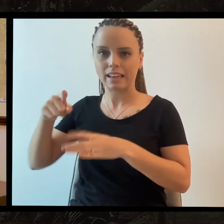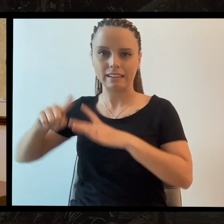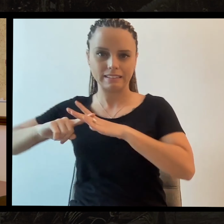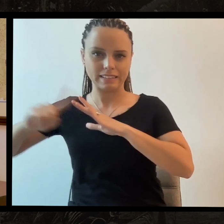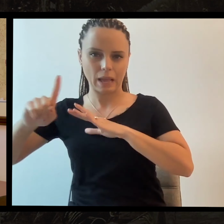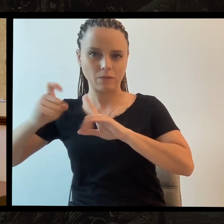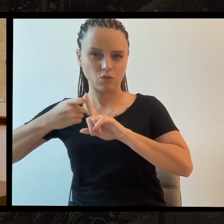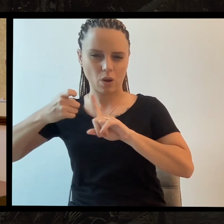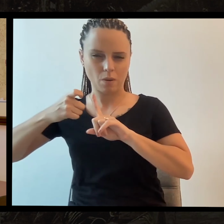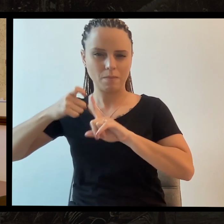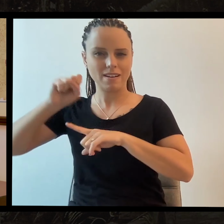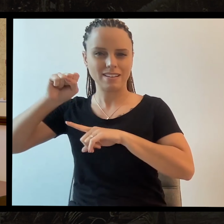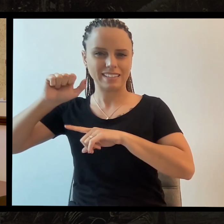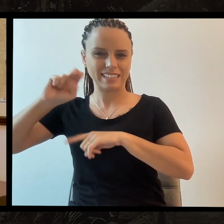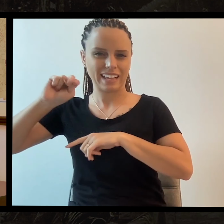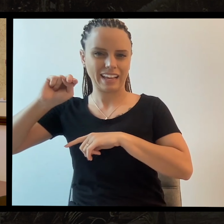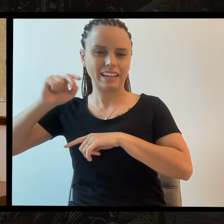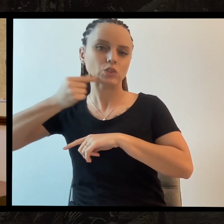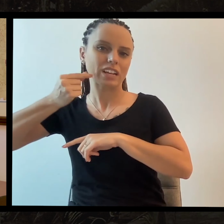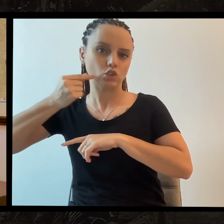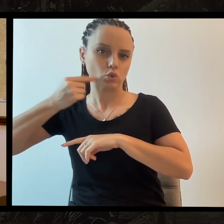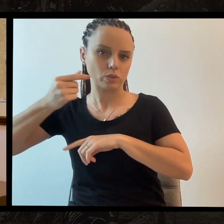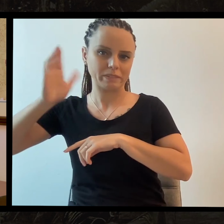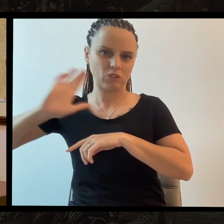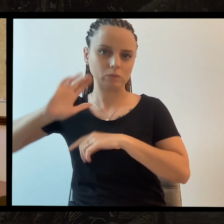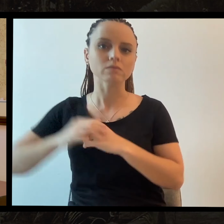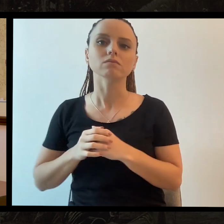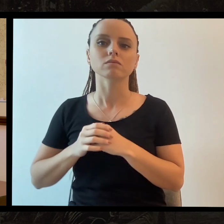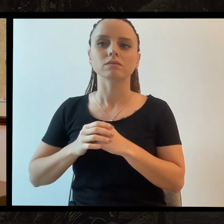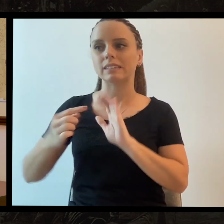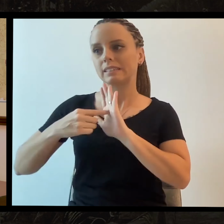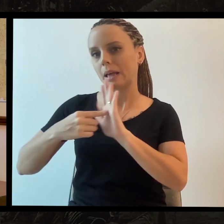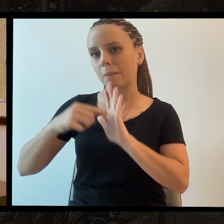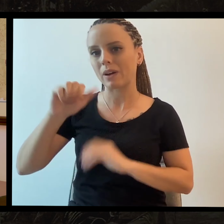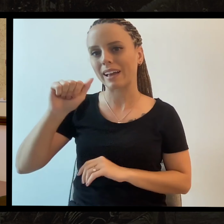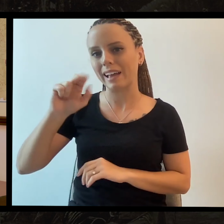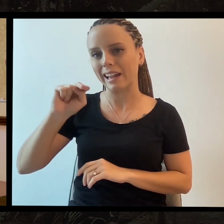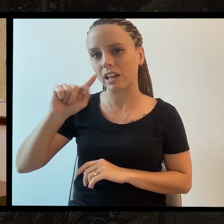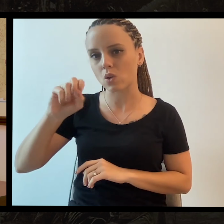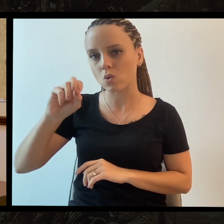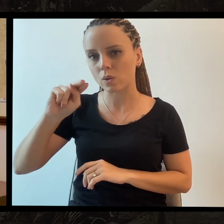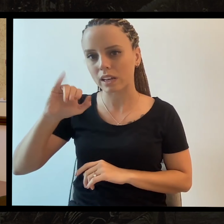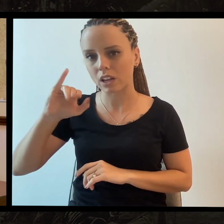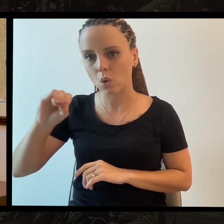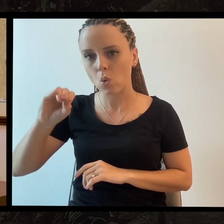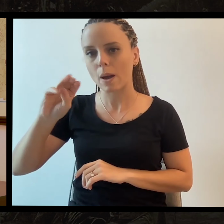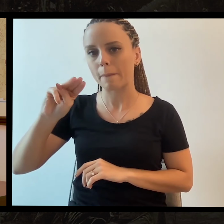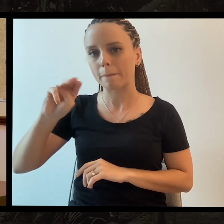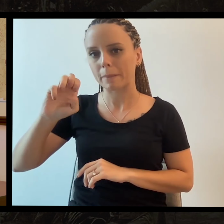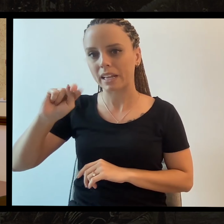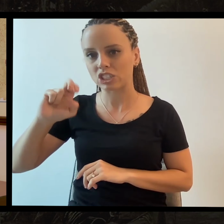in the aftermath of Santa Anna's invasion. Men like Antonio Menchaca. And so he puts this group together, and these Tejanos